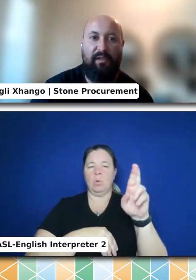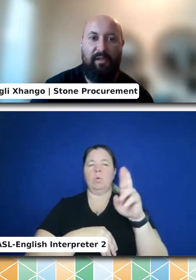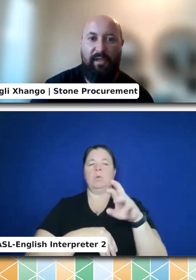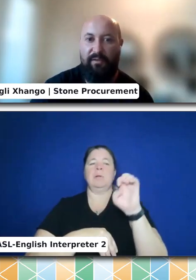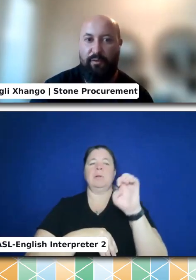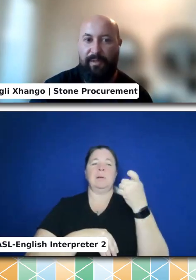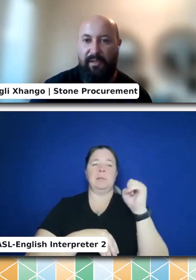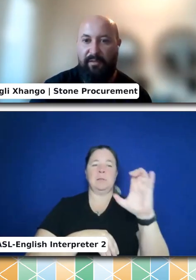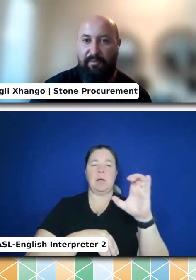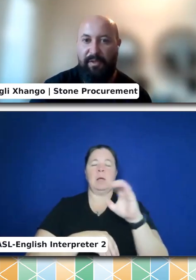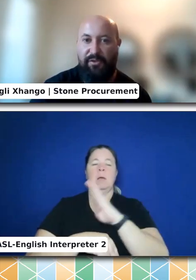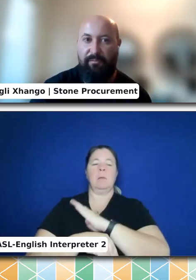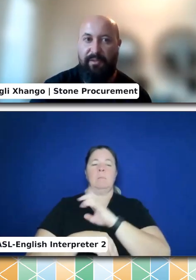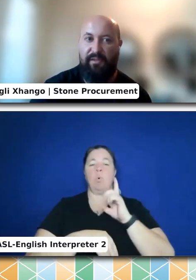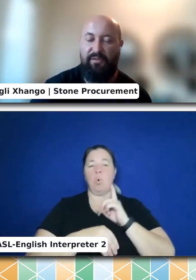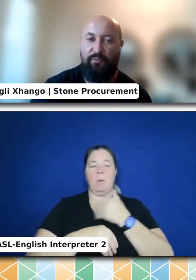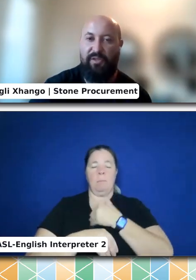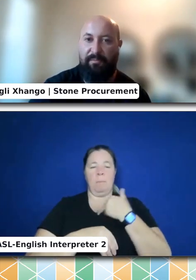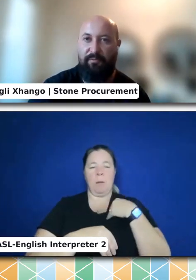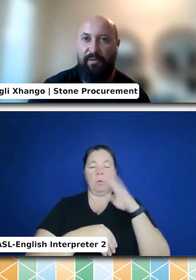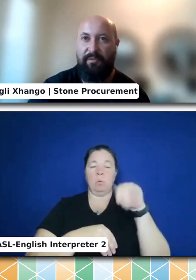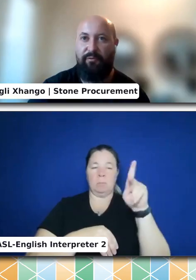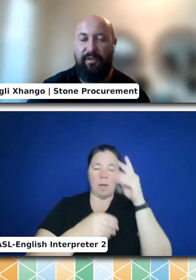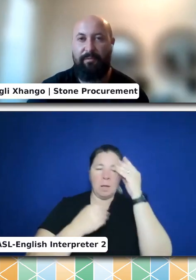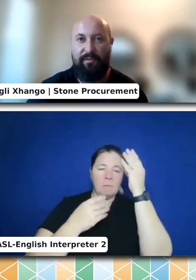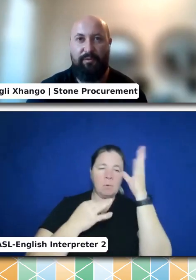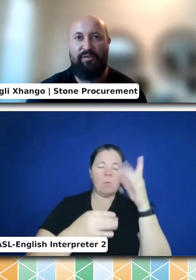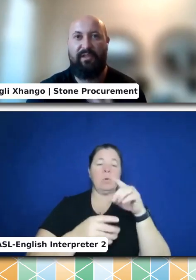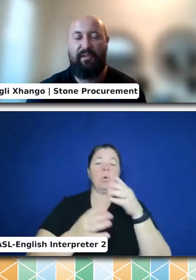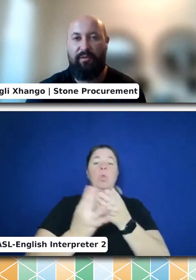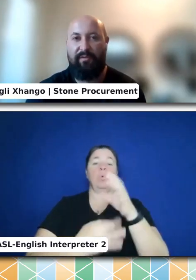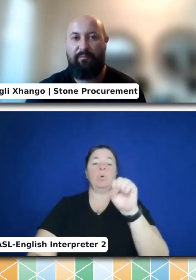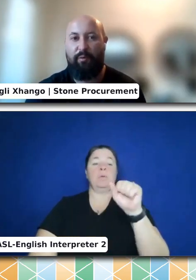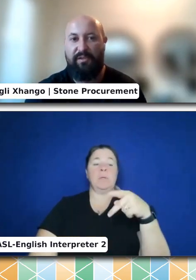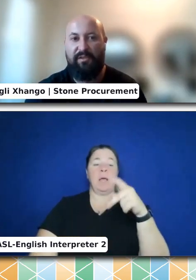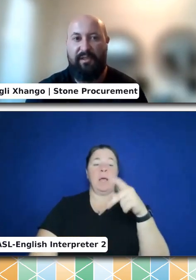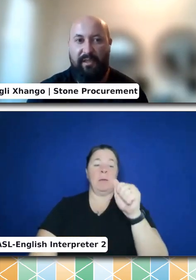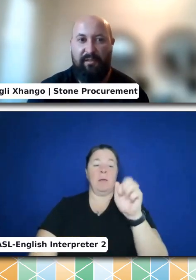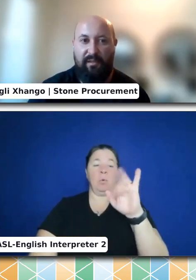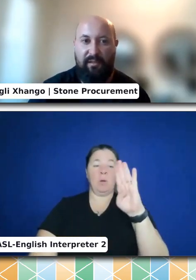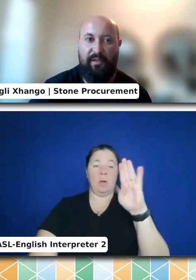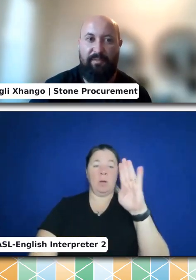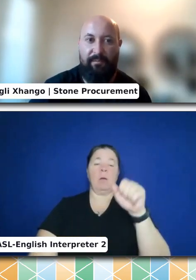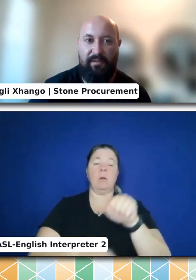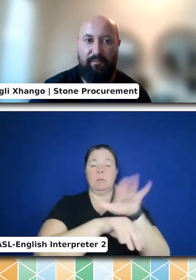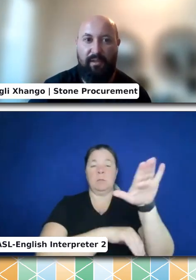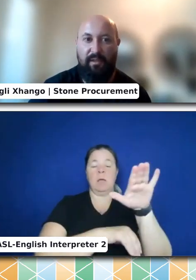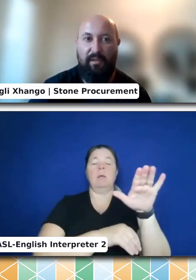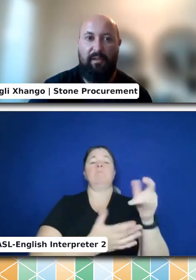And your banking information, because through SAP Ariva, you're able to send out invoices and collect payment as well.